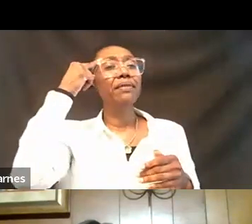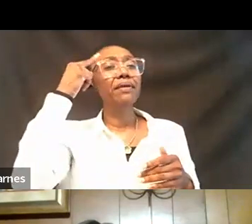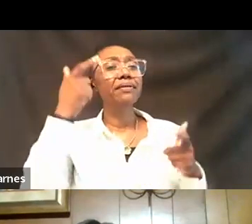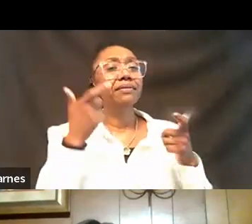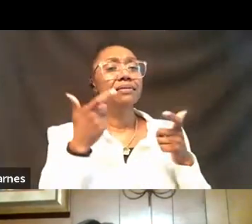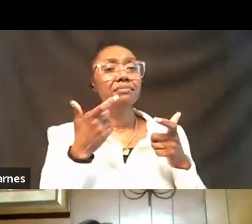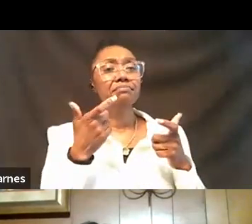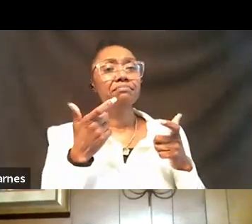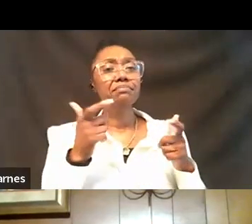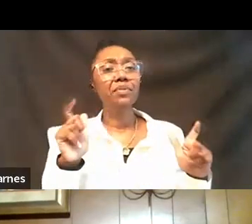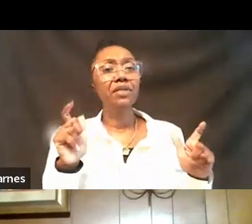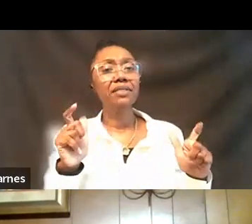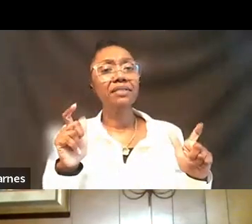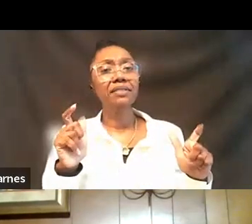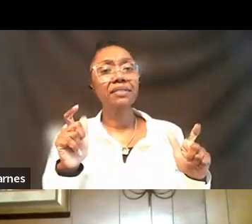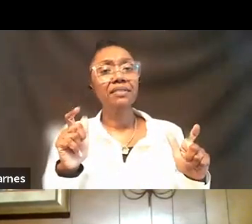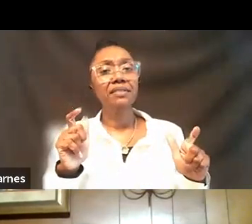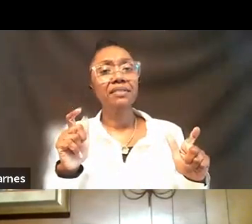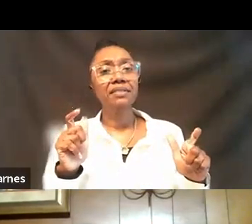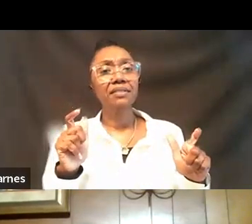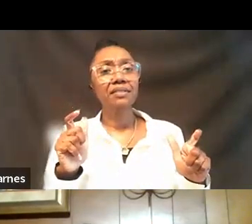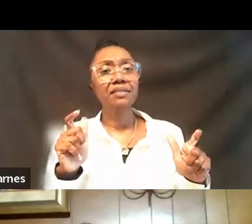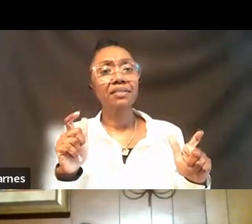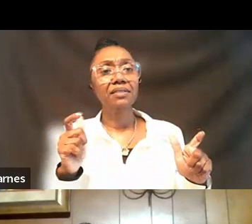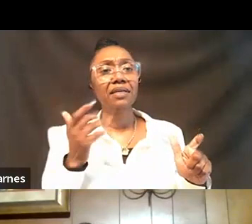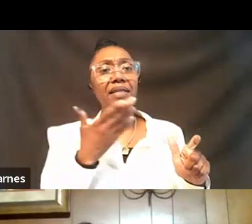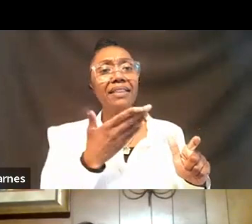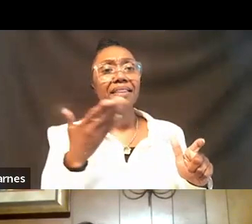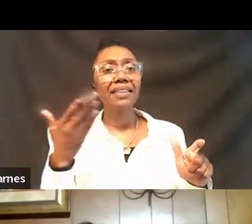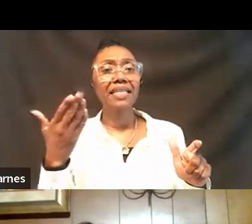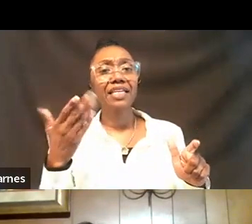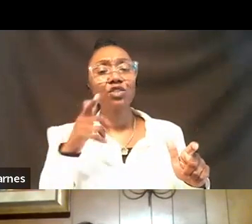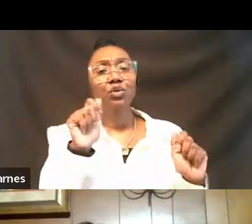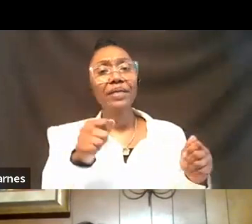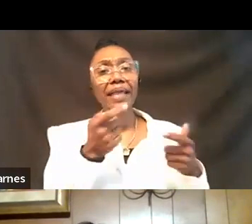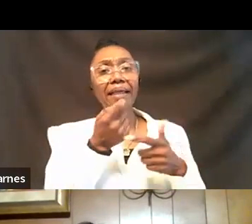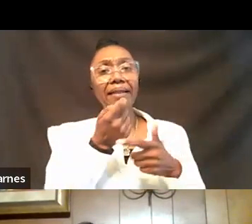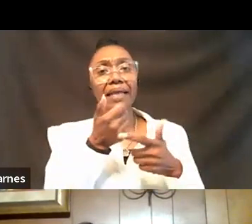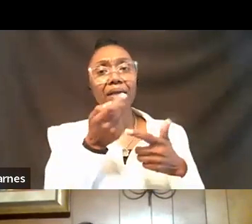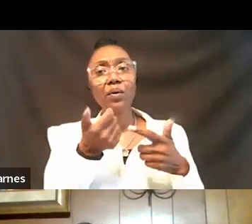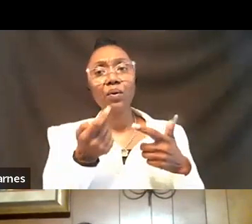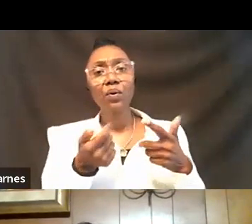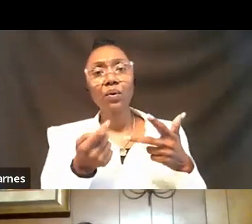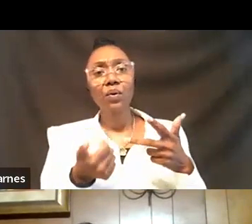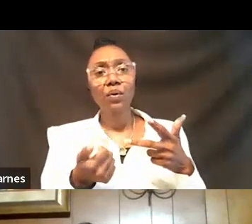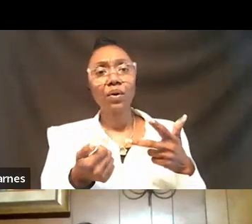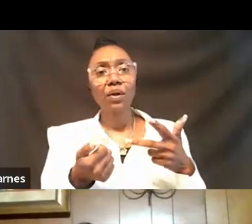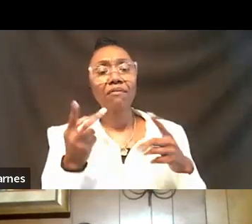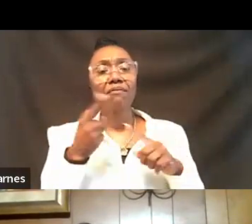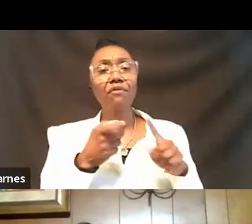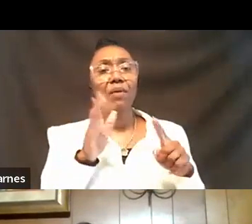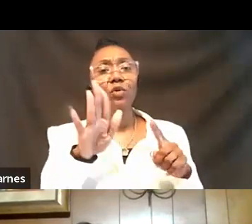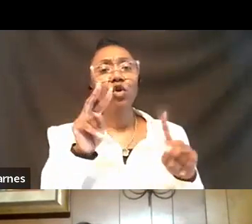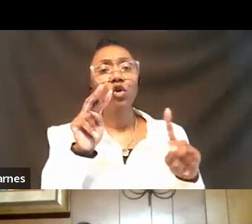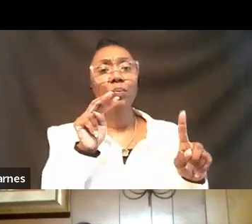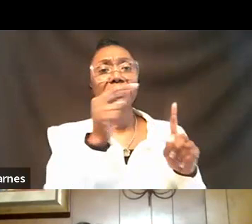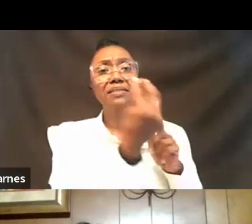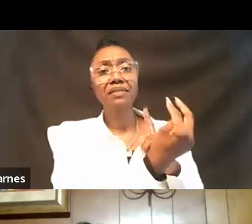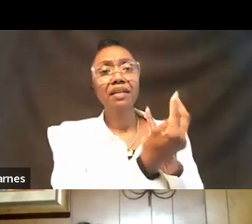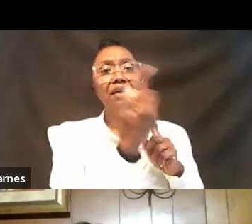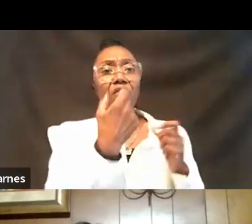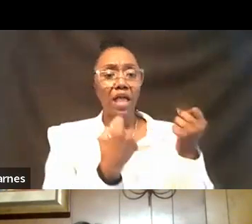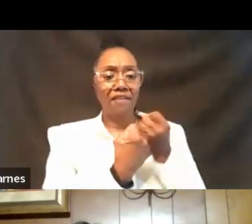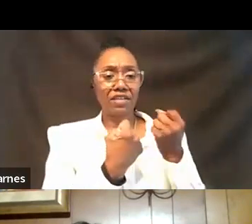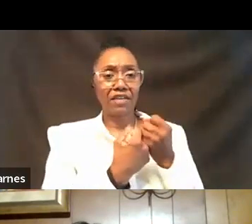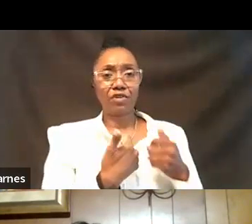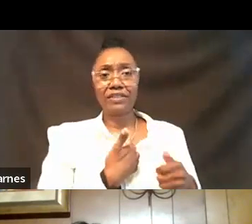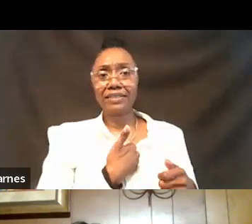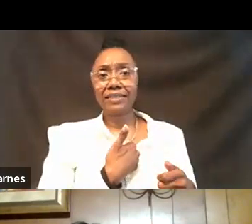Sort of Takeaways. For, from a perspective of advocating for yourself or dealing with.